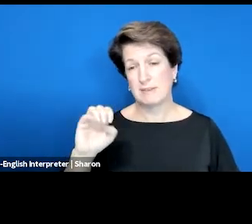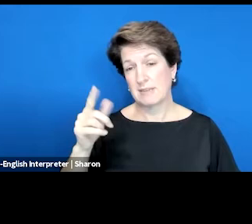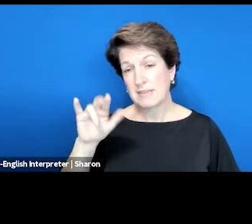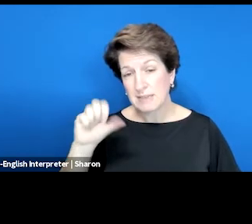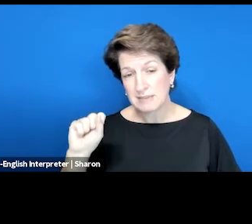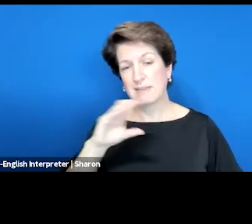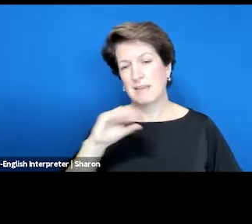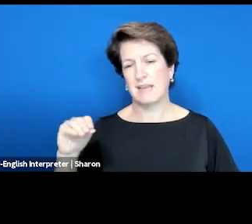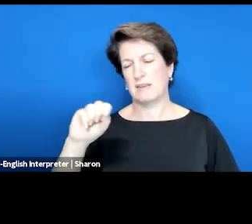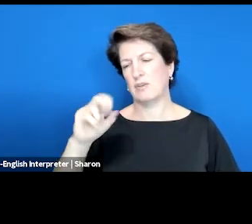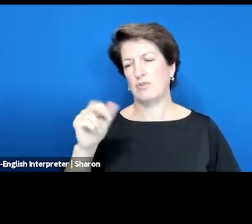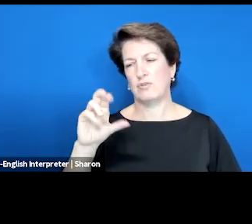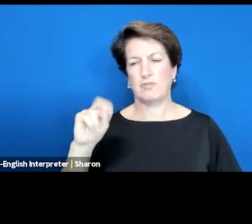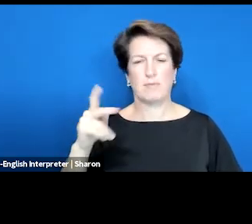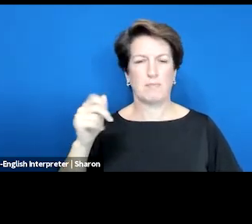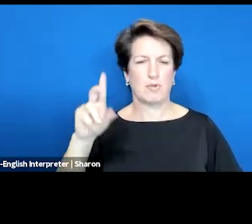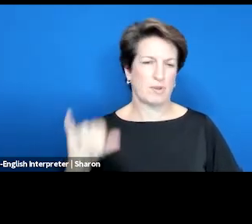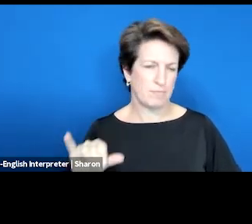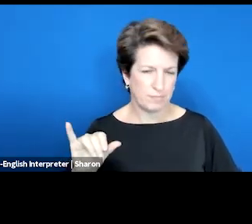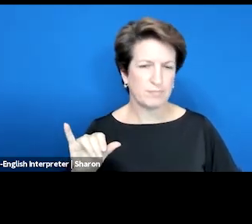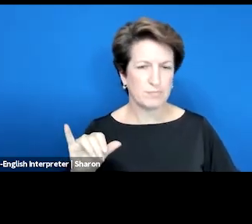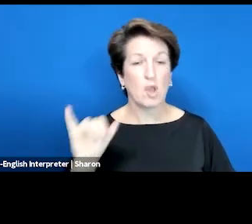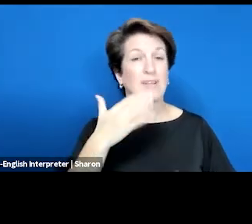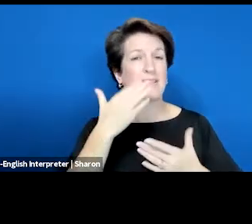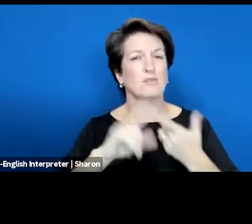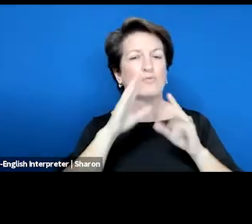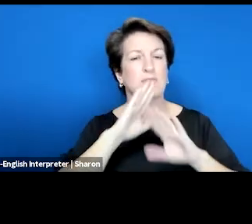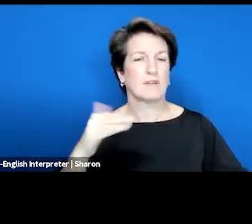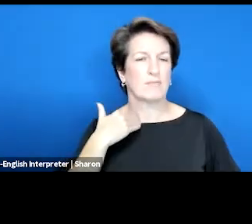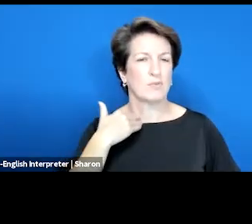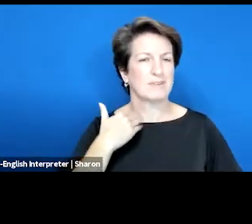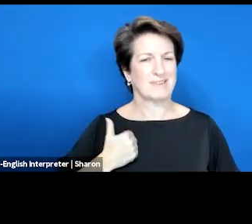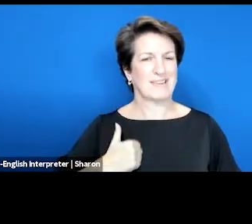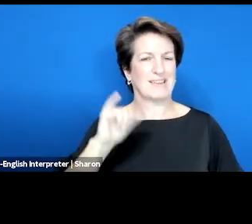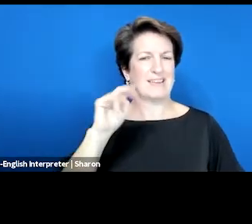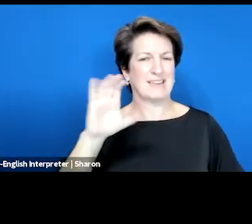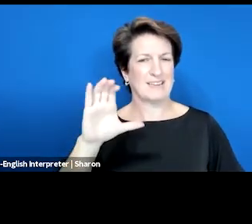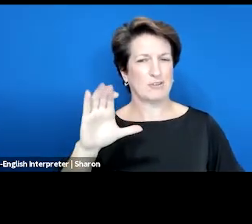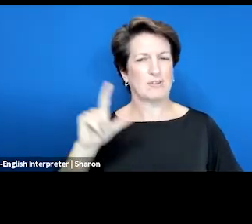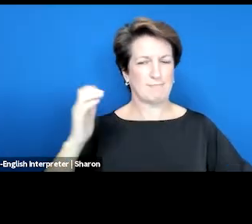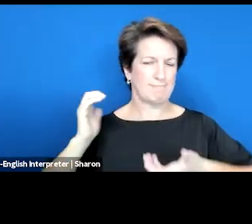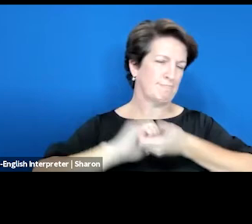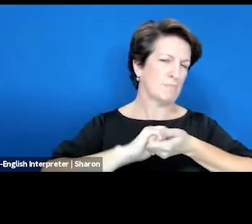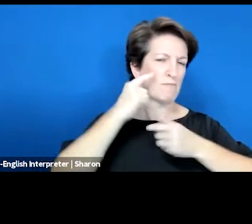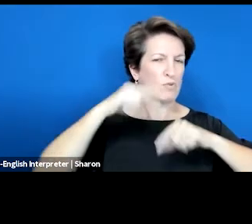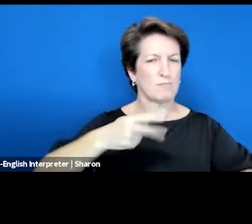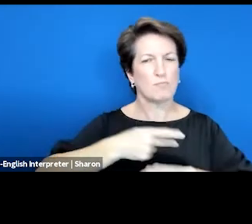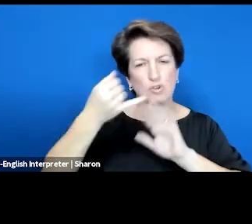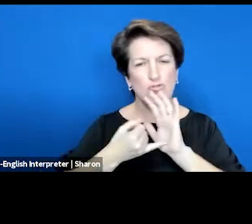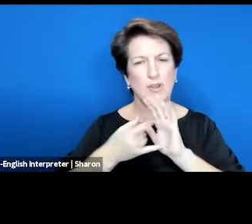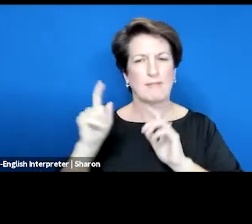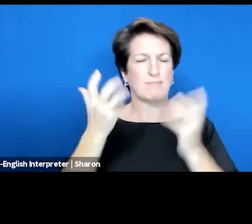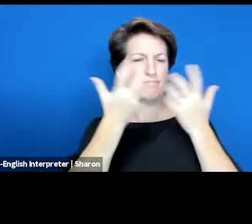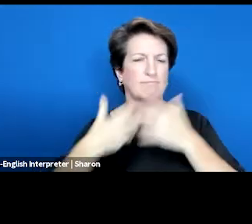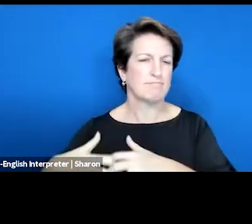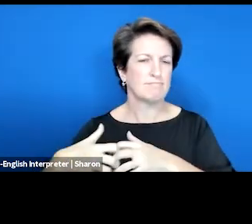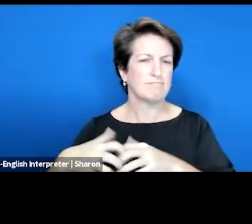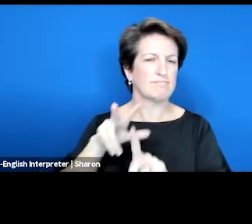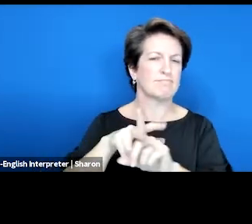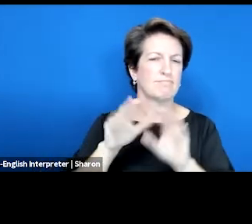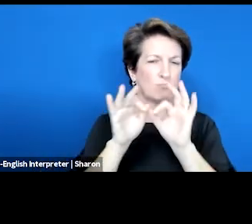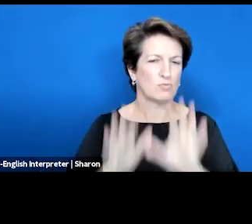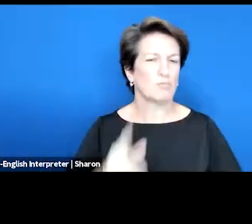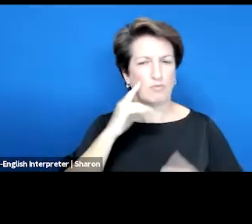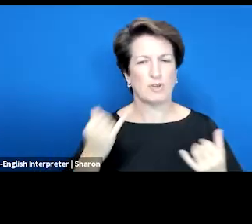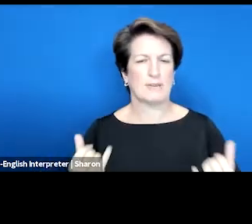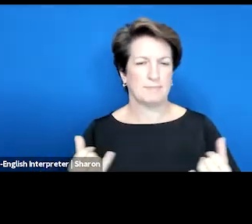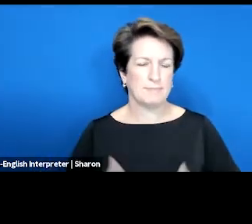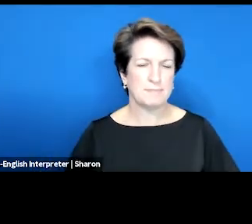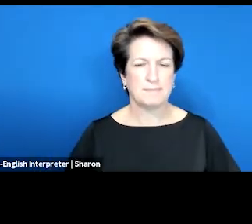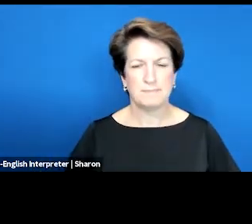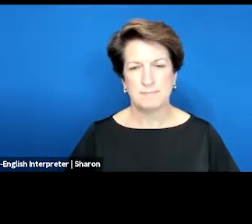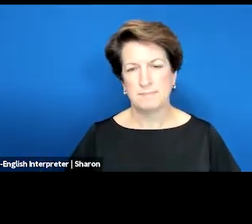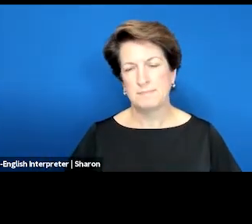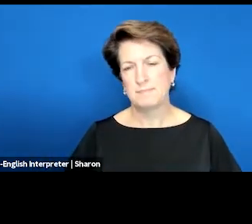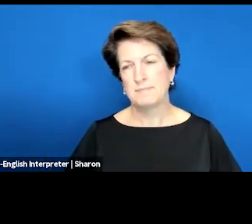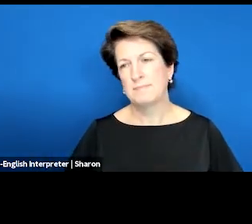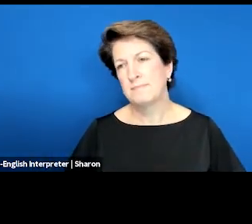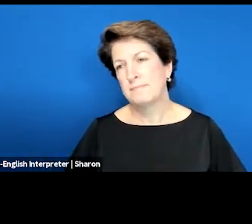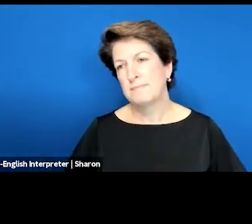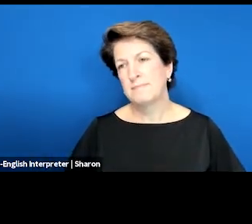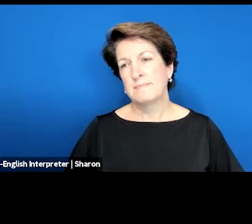ASL interpretation, simply make sure your view is set